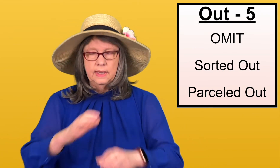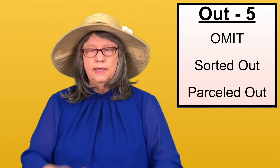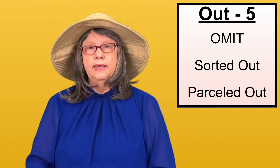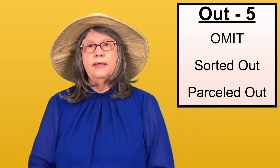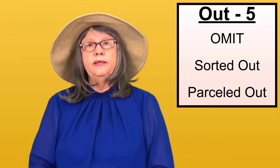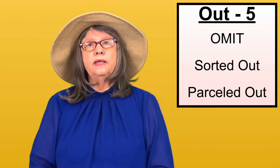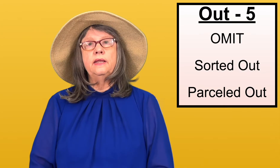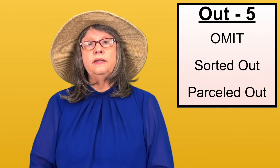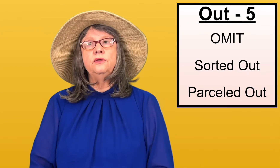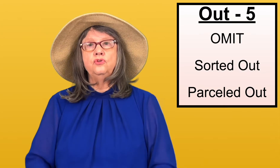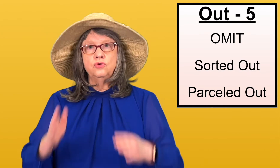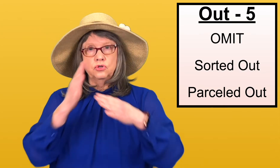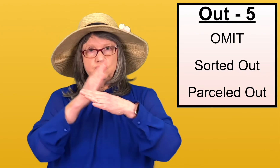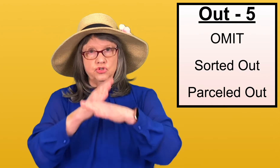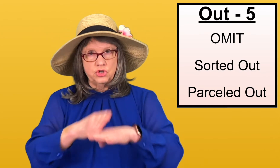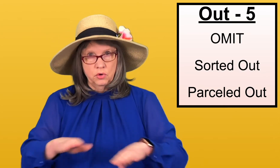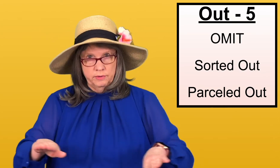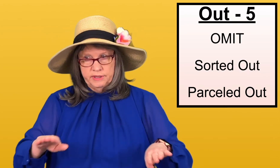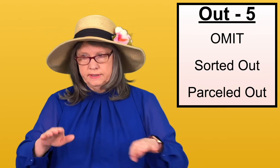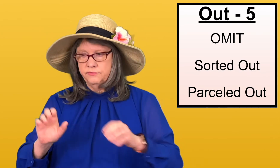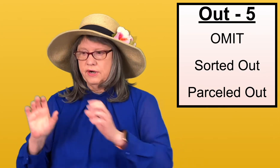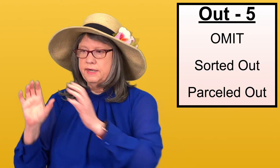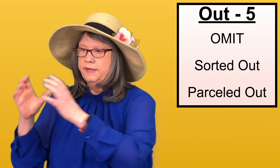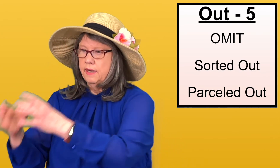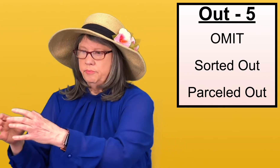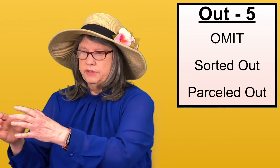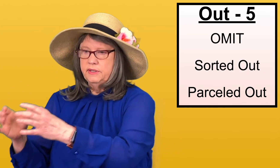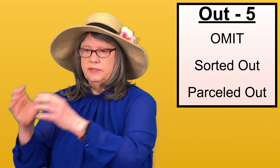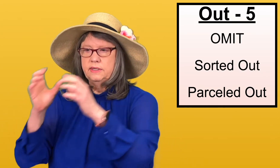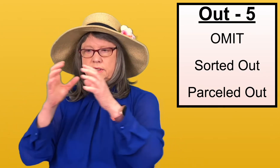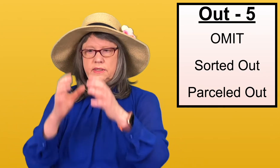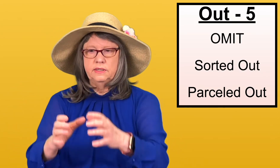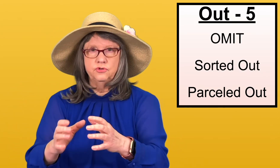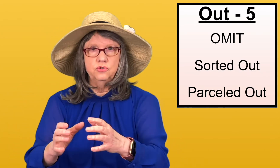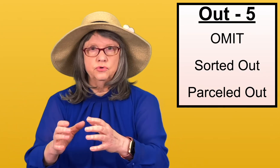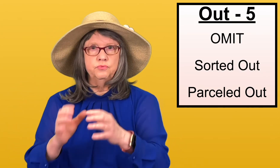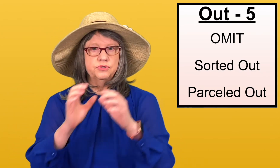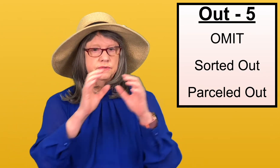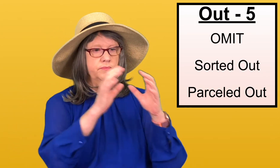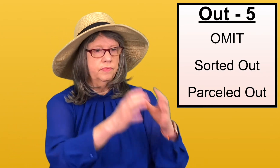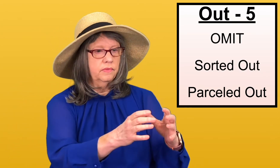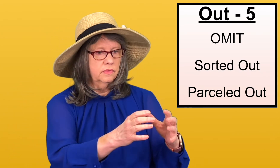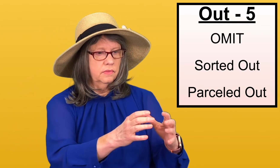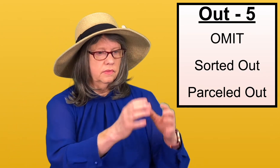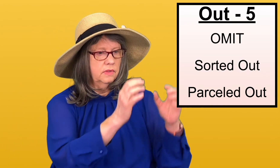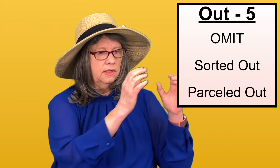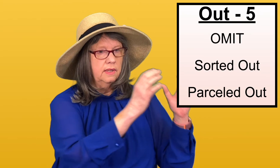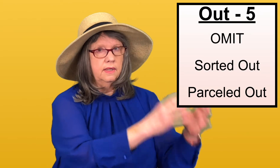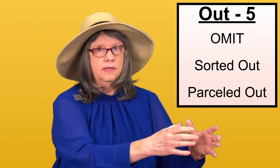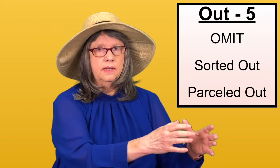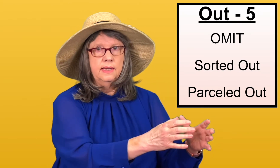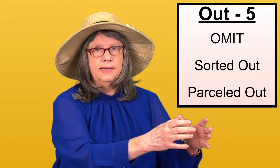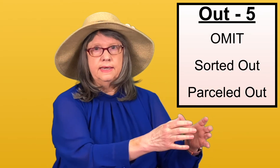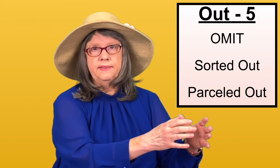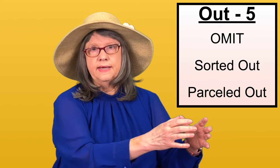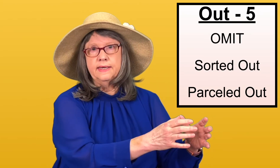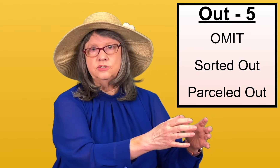And then you could show it divided up into groups. And in that case you